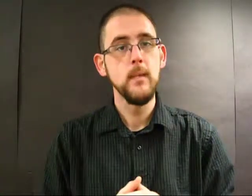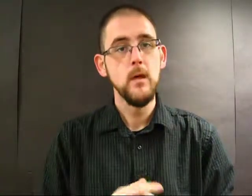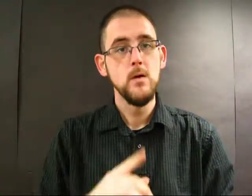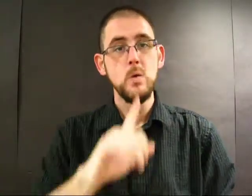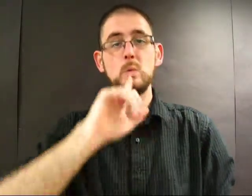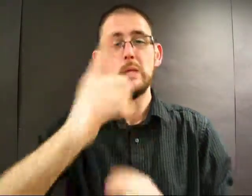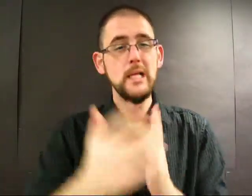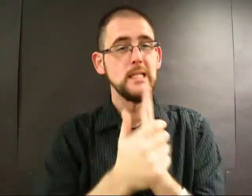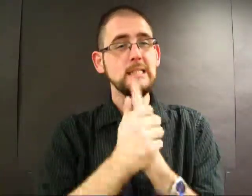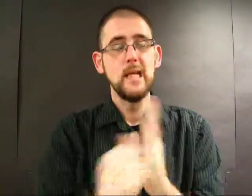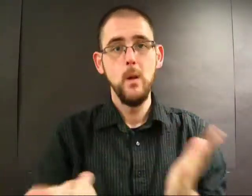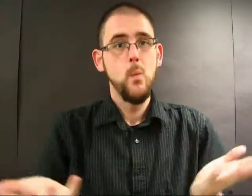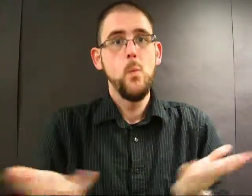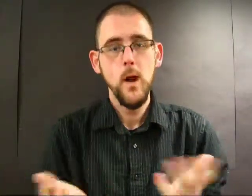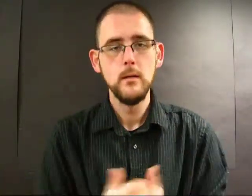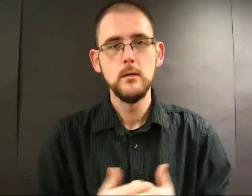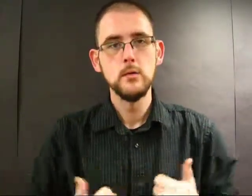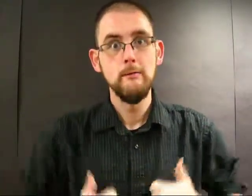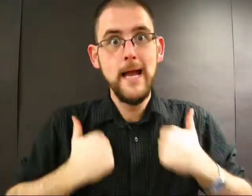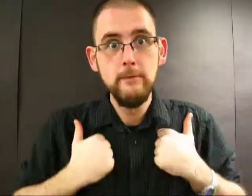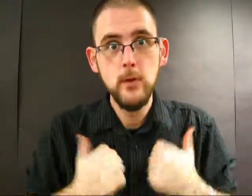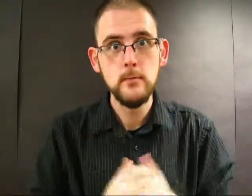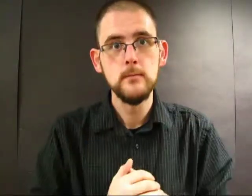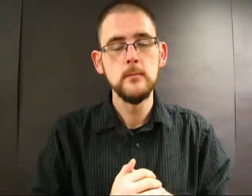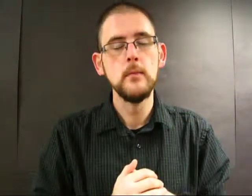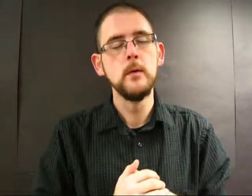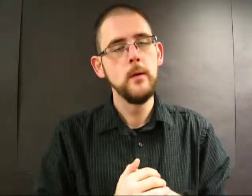His only real talent is survival.